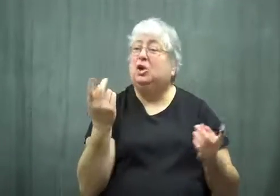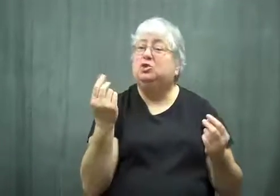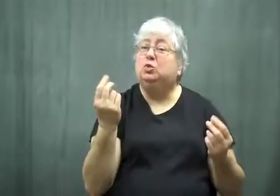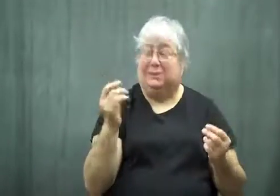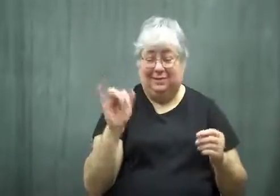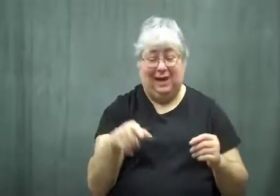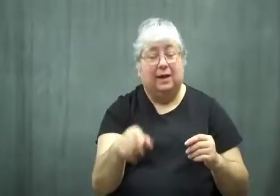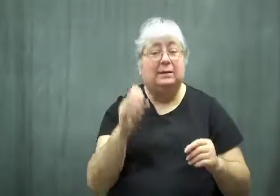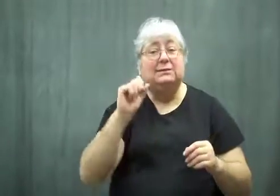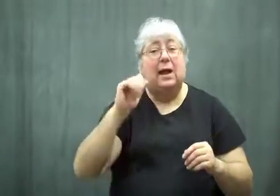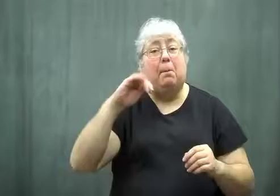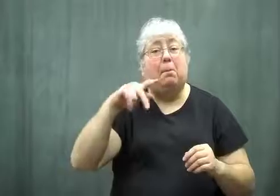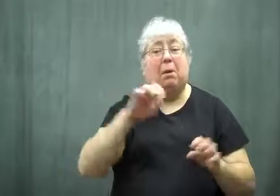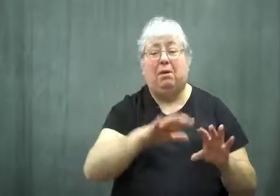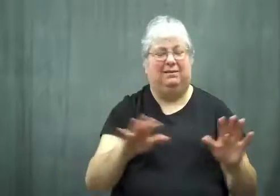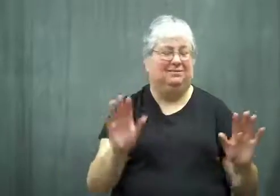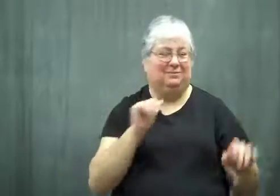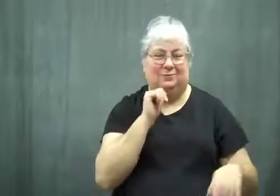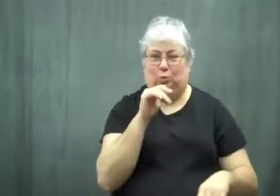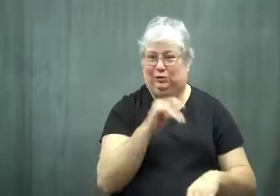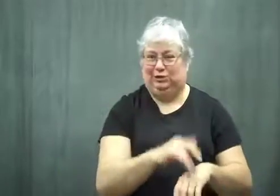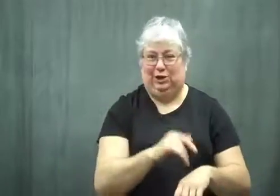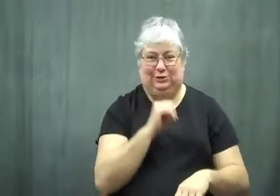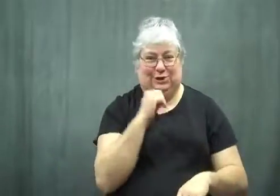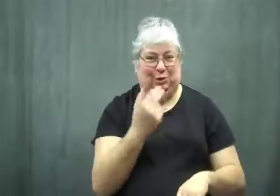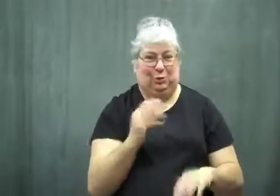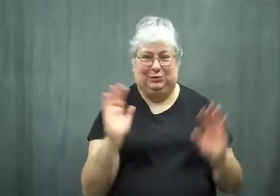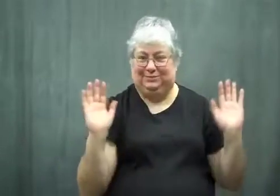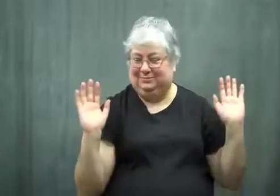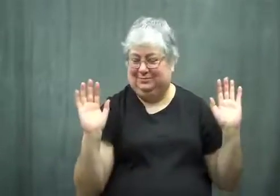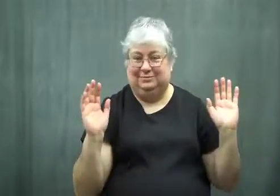Just do not touch those samples out there.